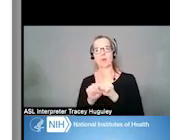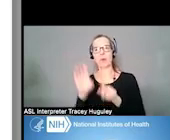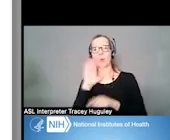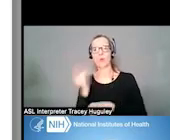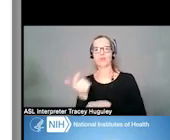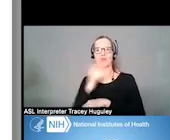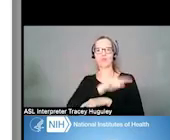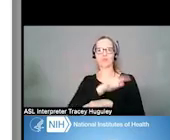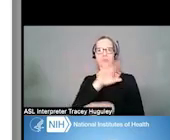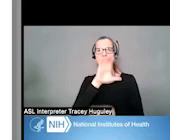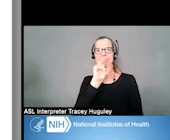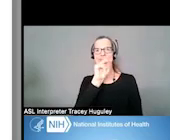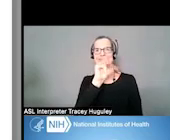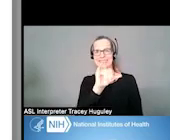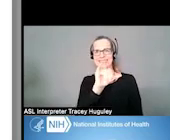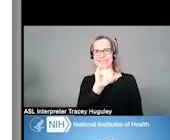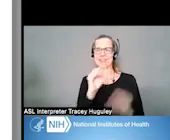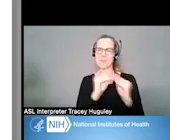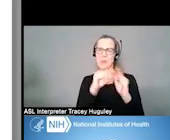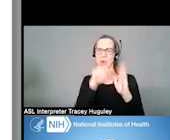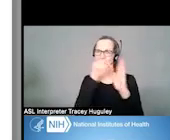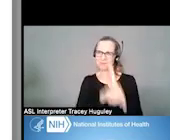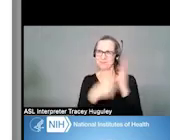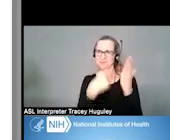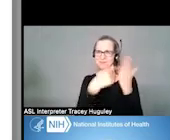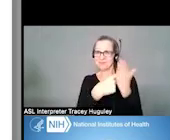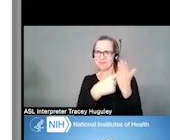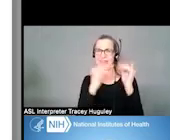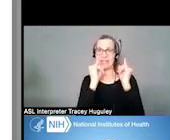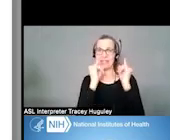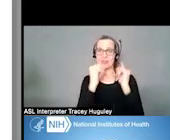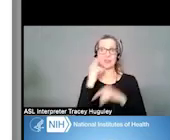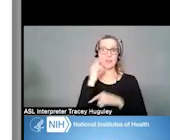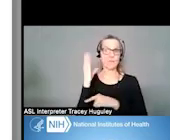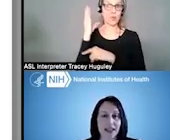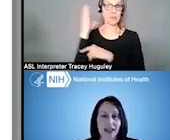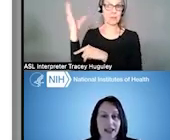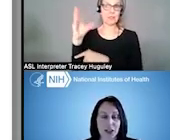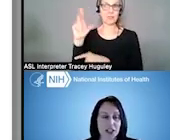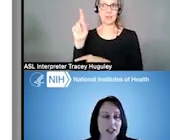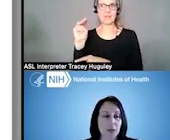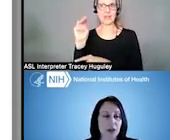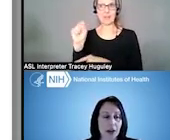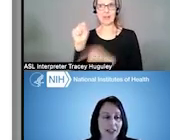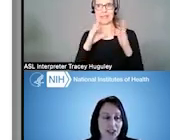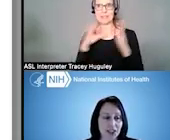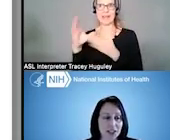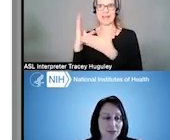to discuss in greater detail the instructions for submission of DMS plans and budgets as part of applications.